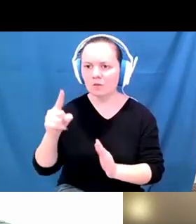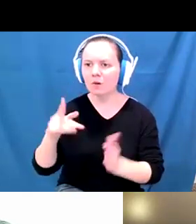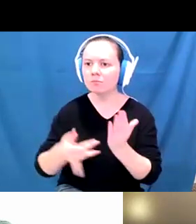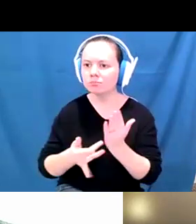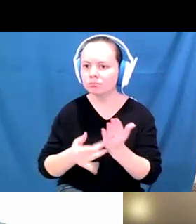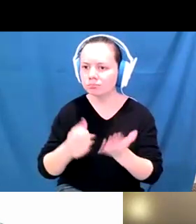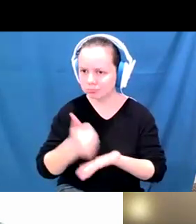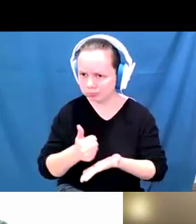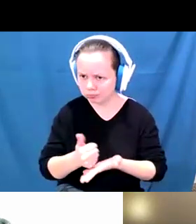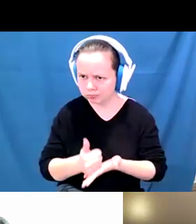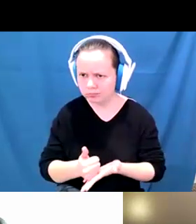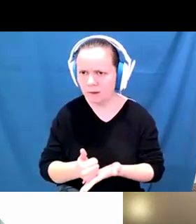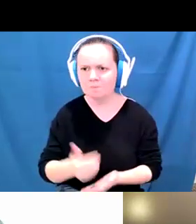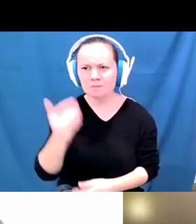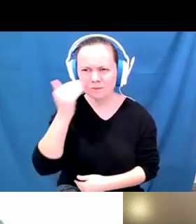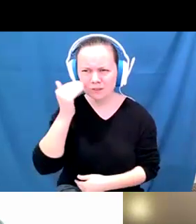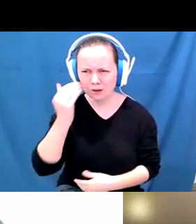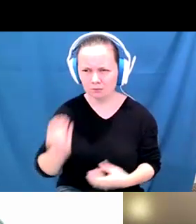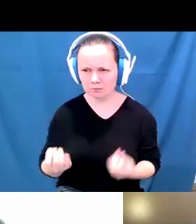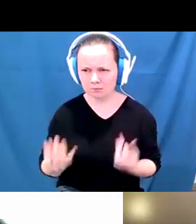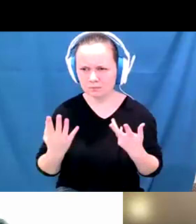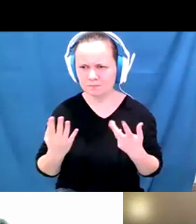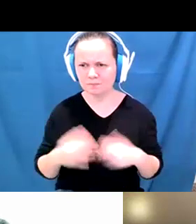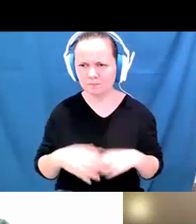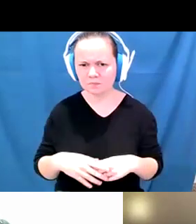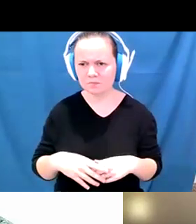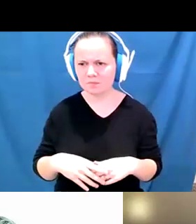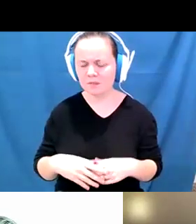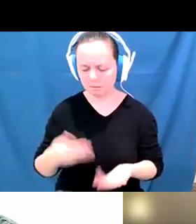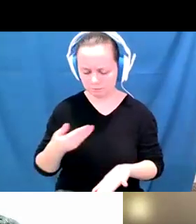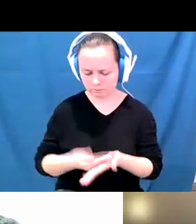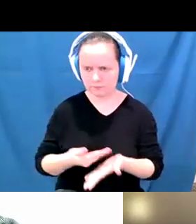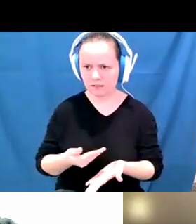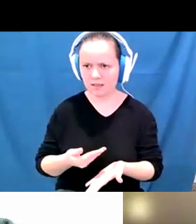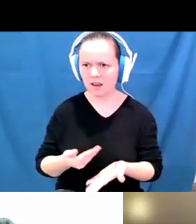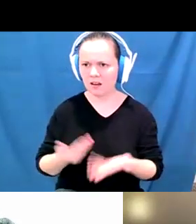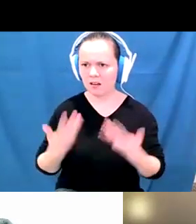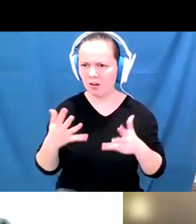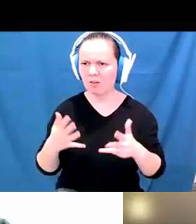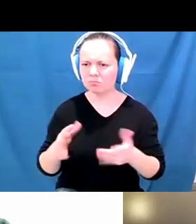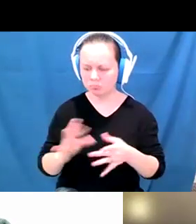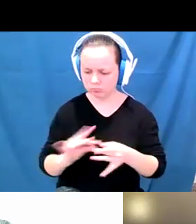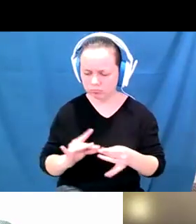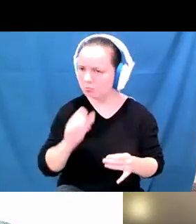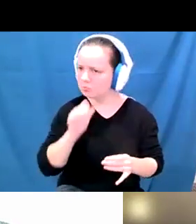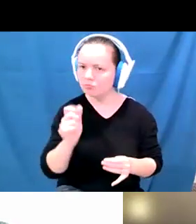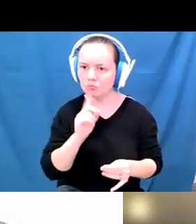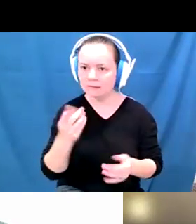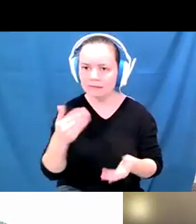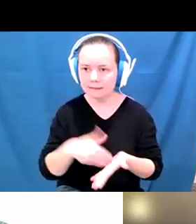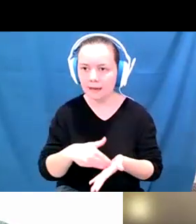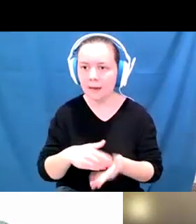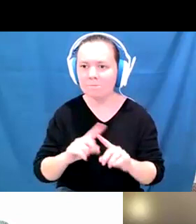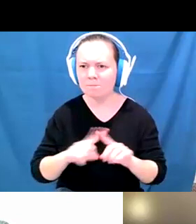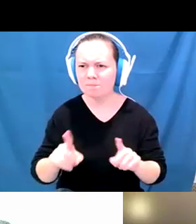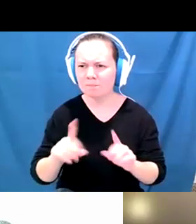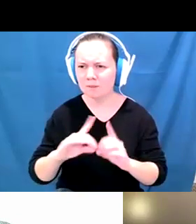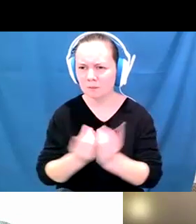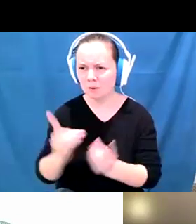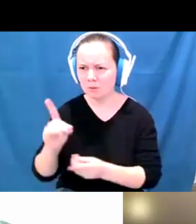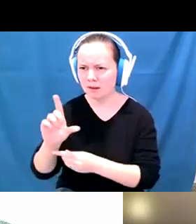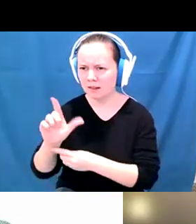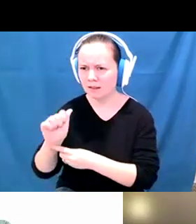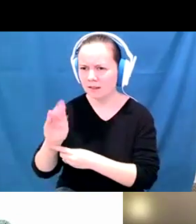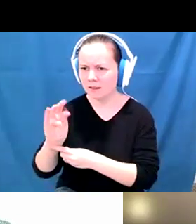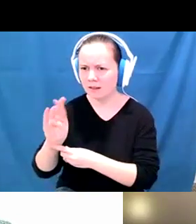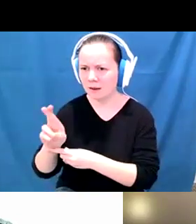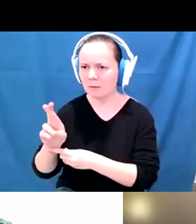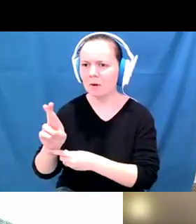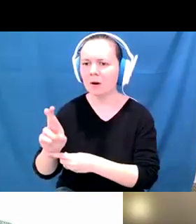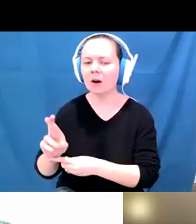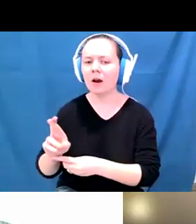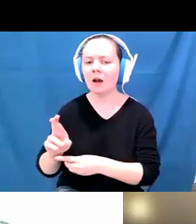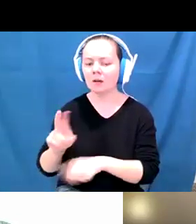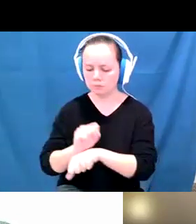We know that a number of the statistics have already been cited, so I'm not going to repeat them. But the Department of Labor Occupational Outlook Handbook says that it's the